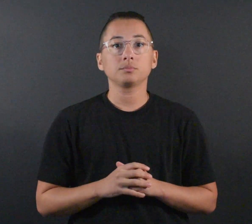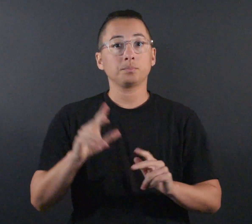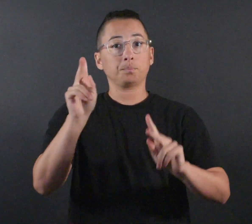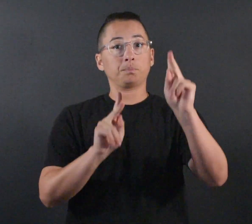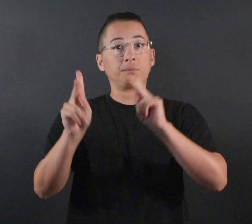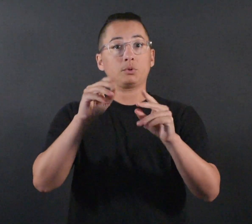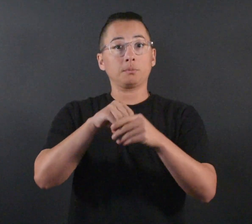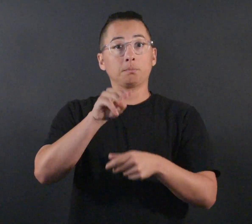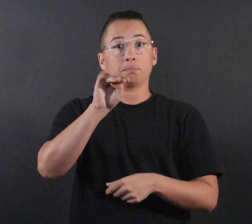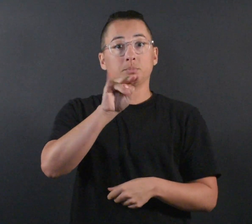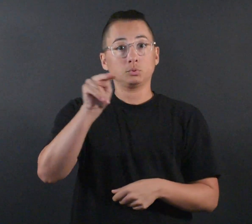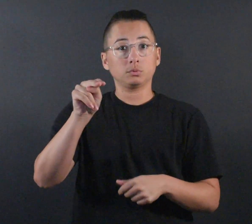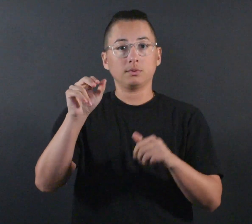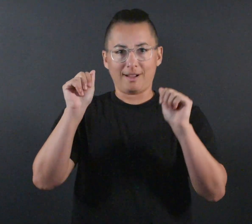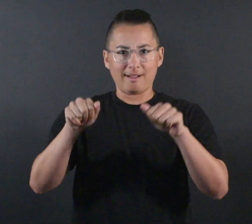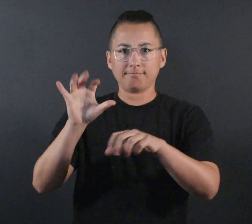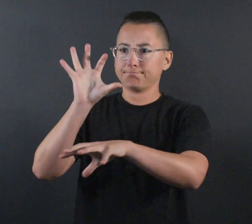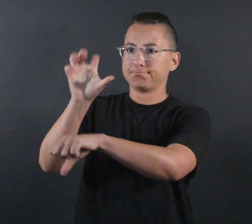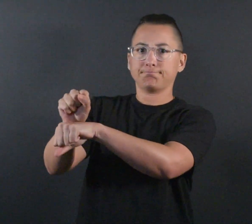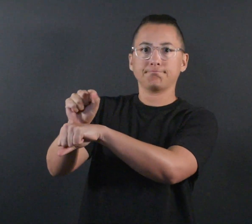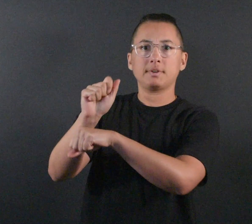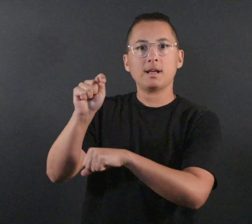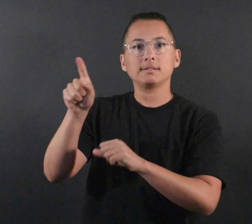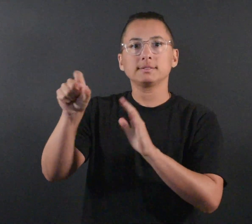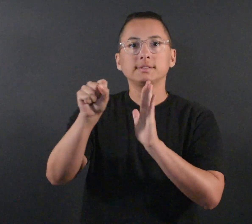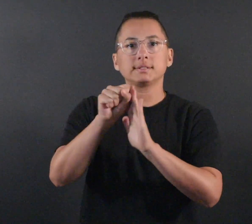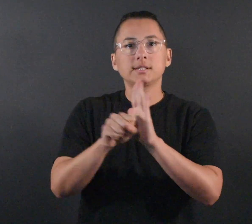People in Minnesota can make appointments at state-run vaccination sites: